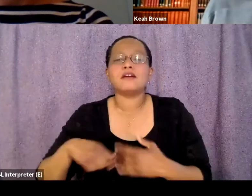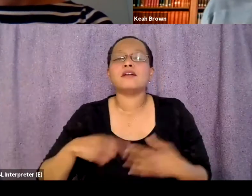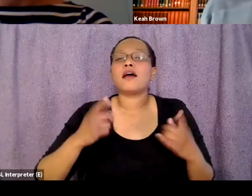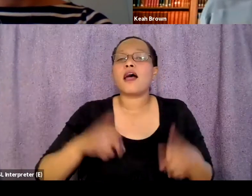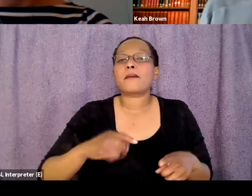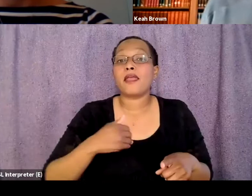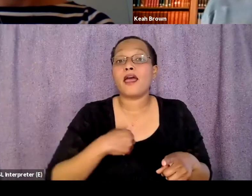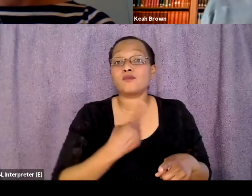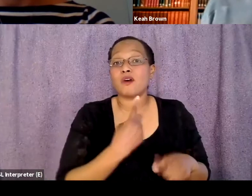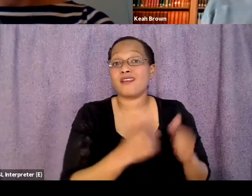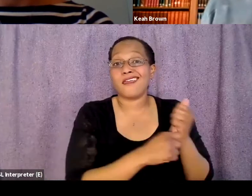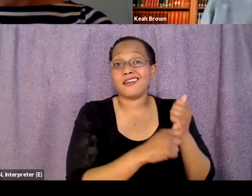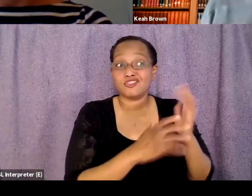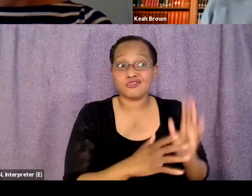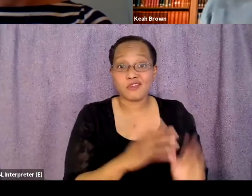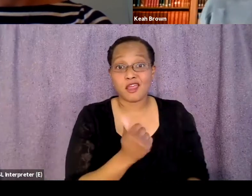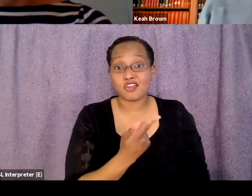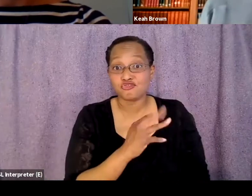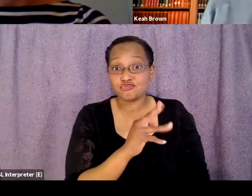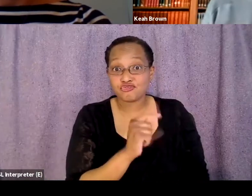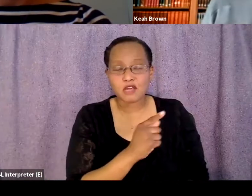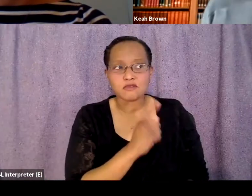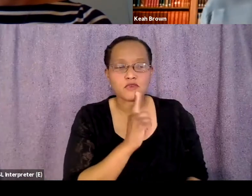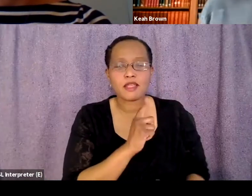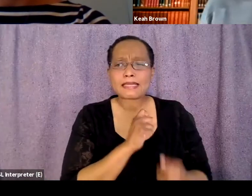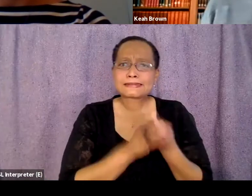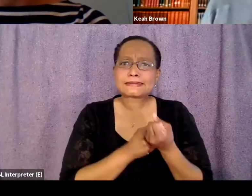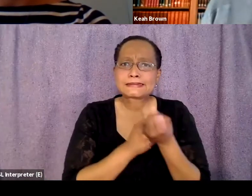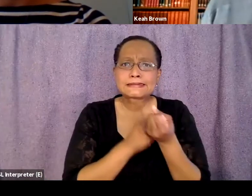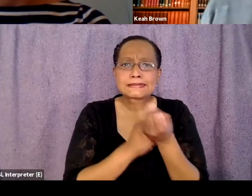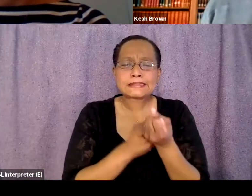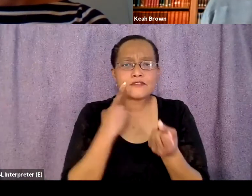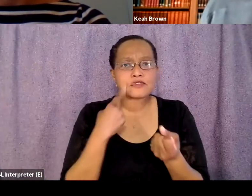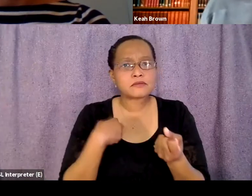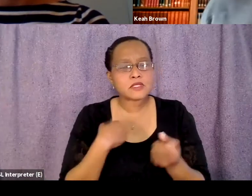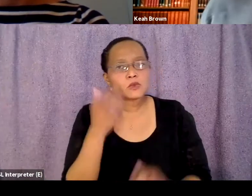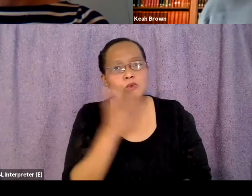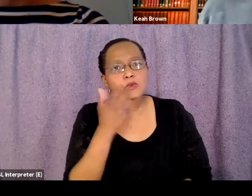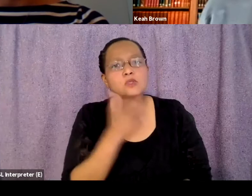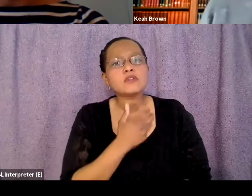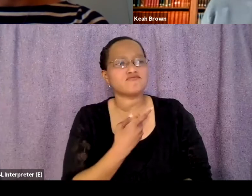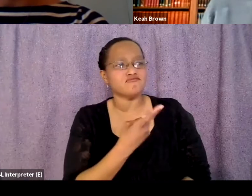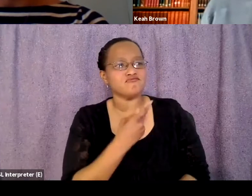hard for me. Keah Brown: In the paint really he went hard for me, we made a proposal together that allowed.